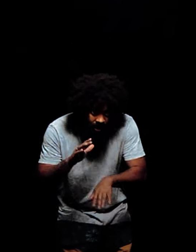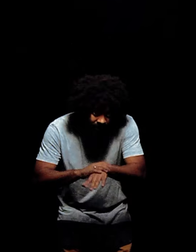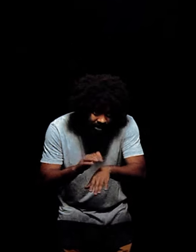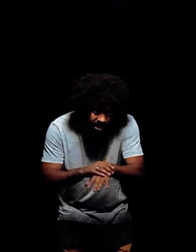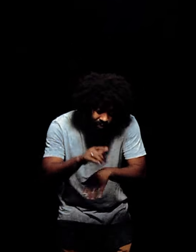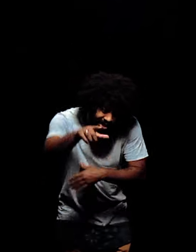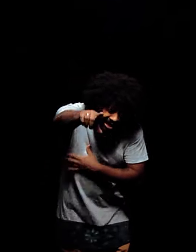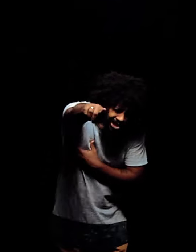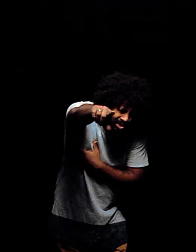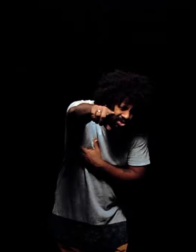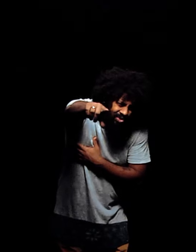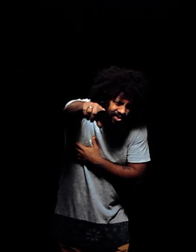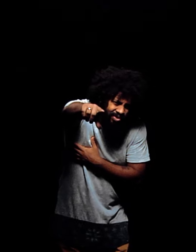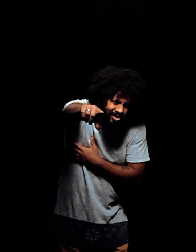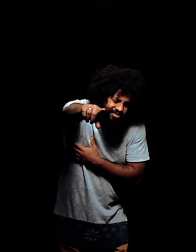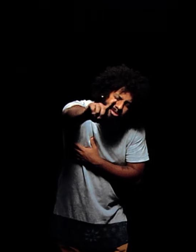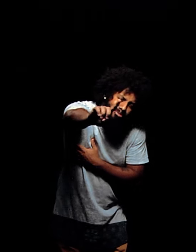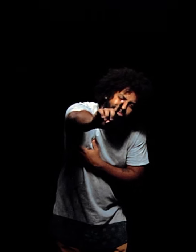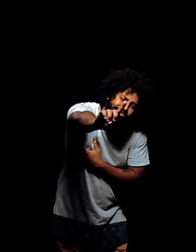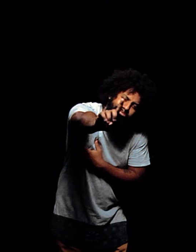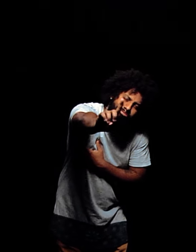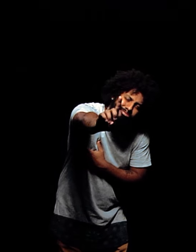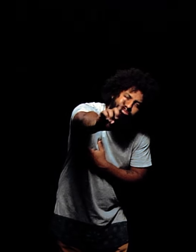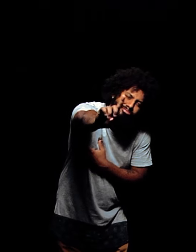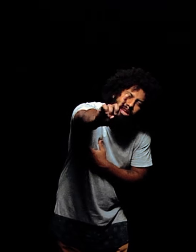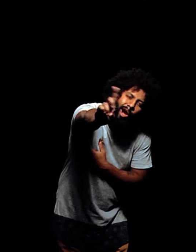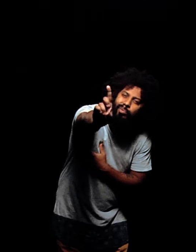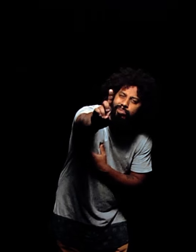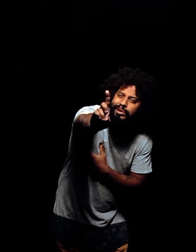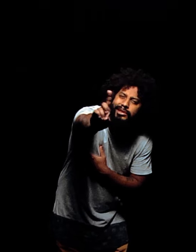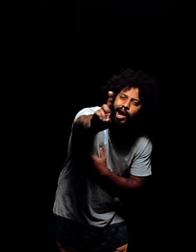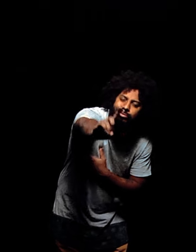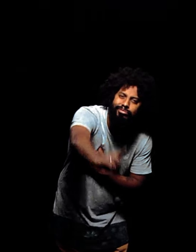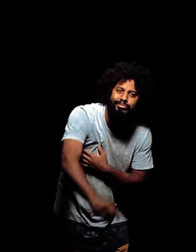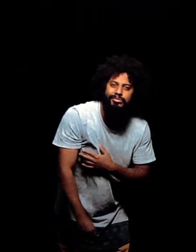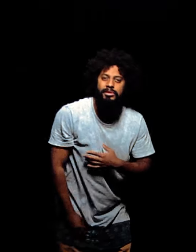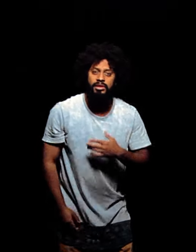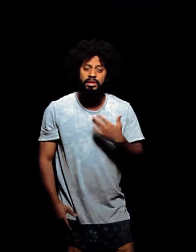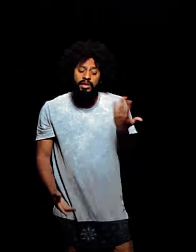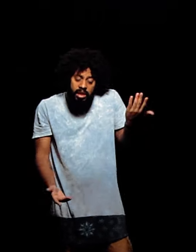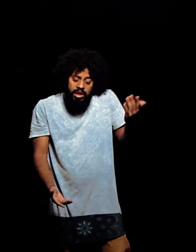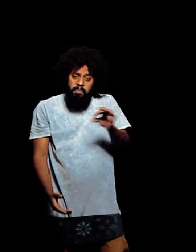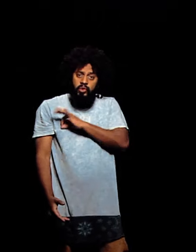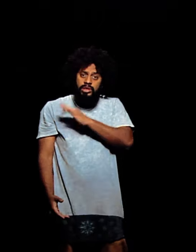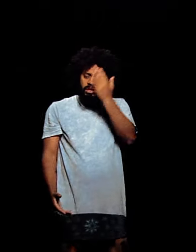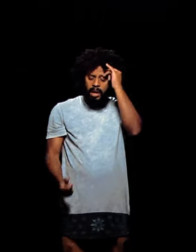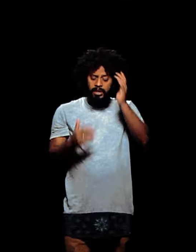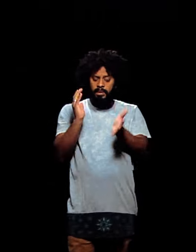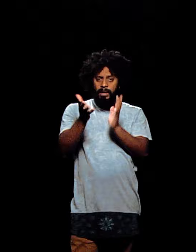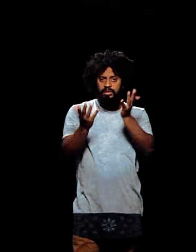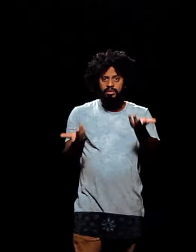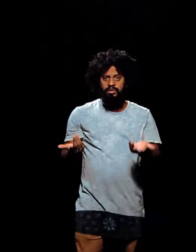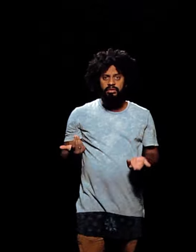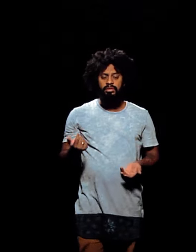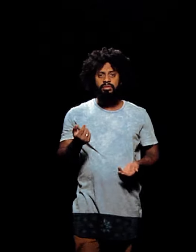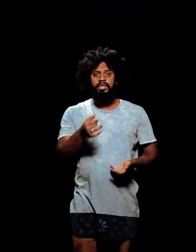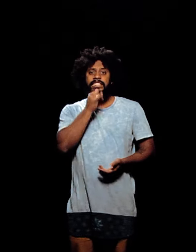Even with what I just told you? No! Why can't the police speak in Sign Language?